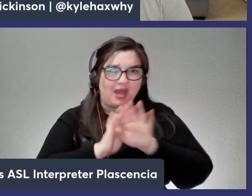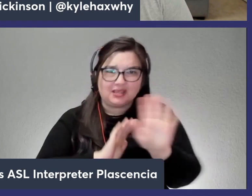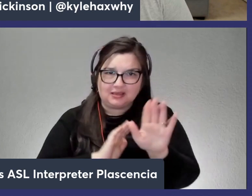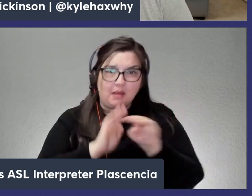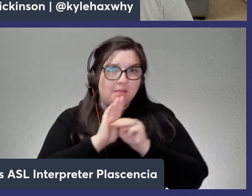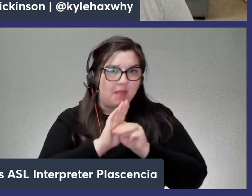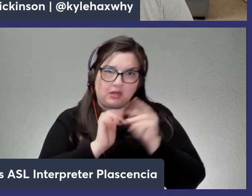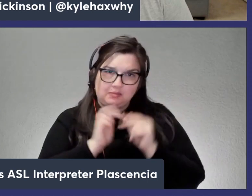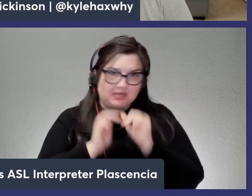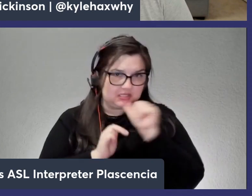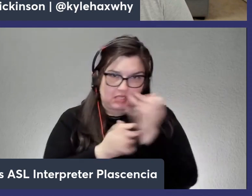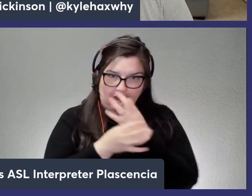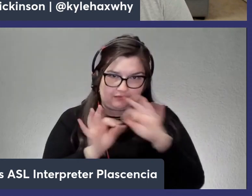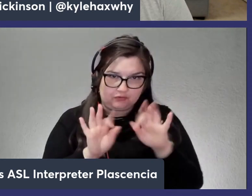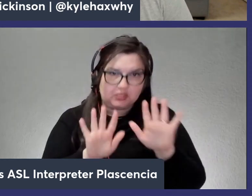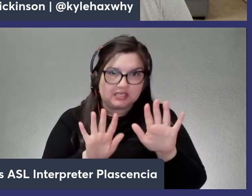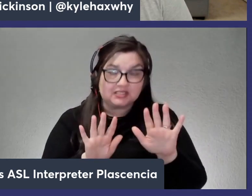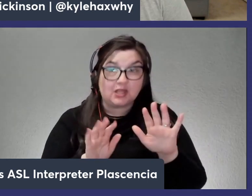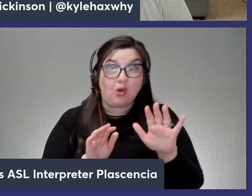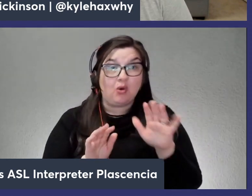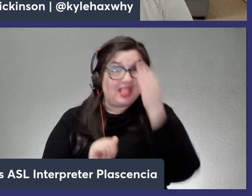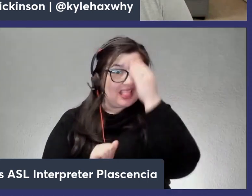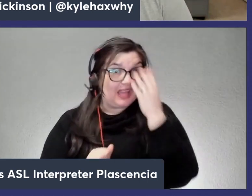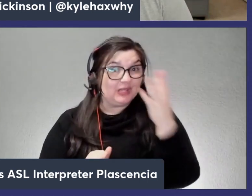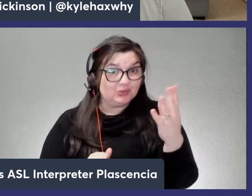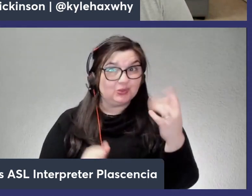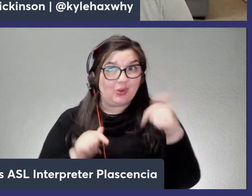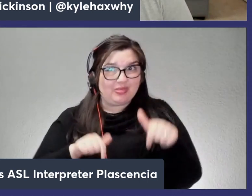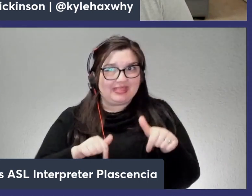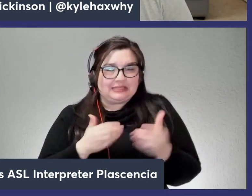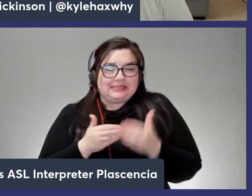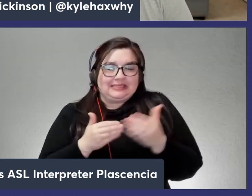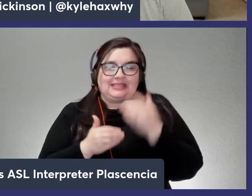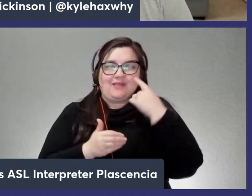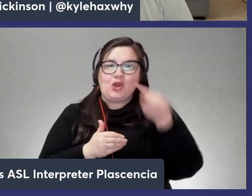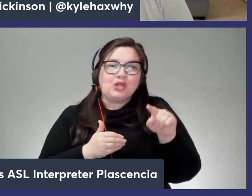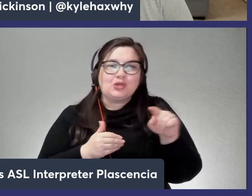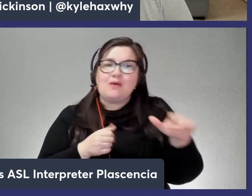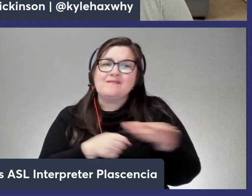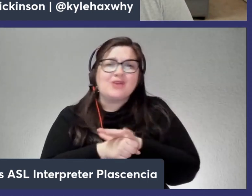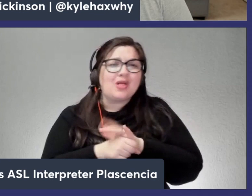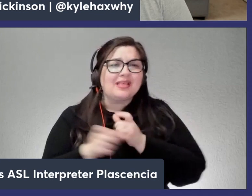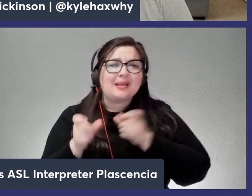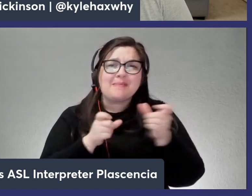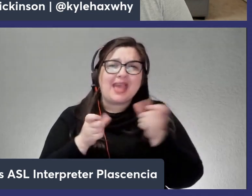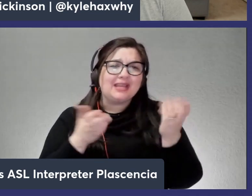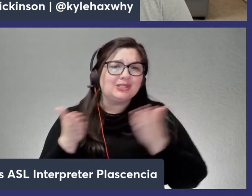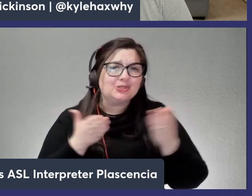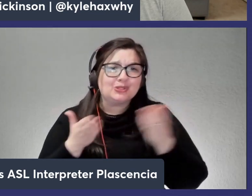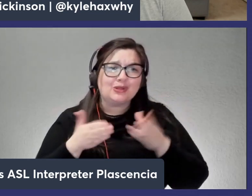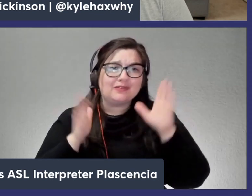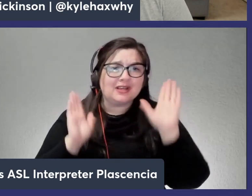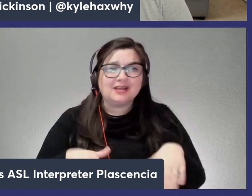so we made all those things easy for you. This is a fully managed service, so if you just want to use it out of the box,